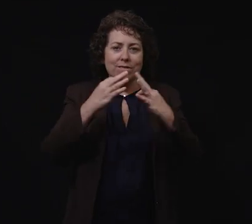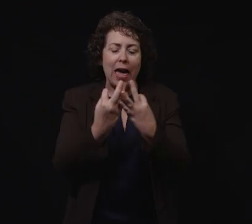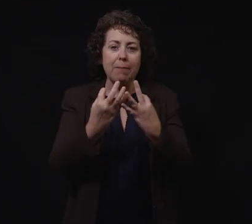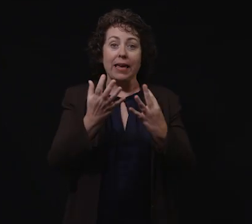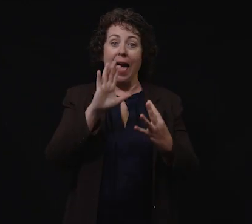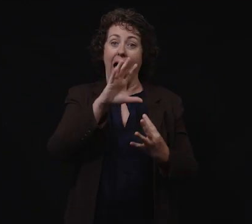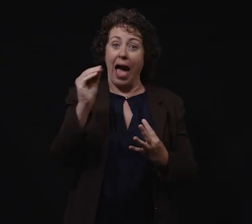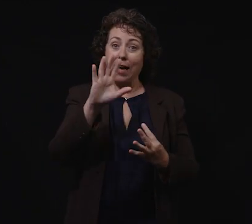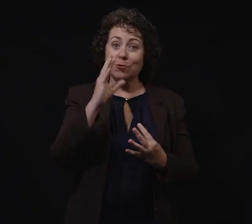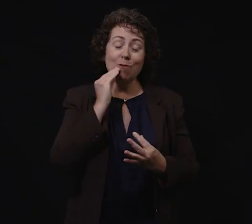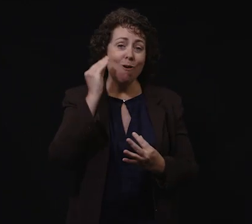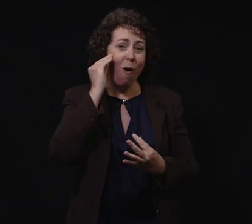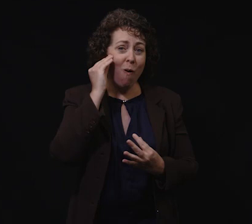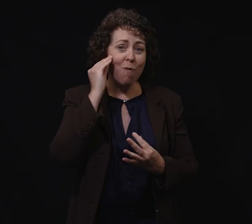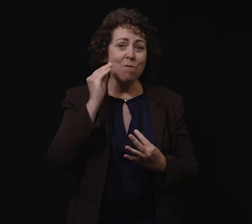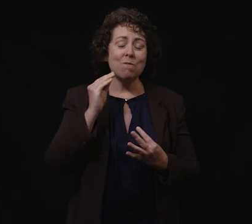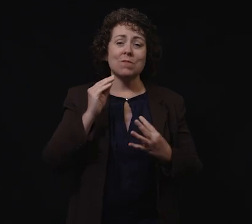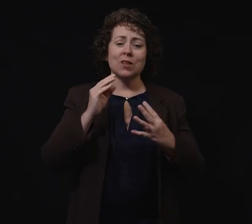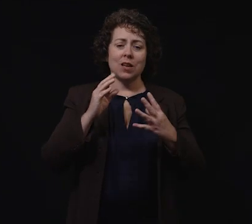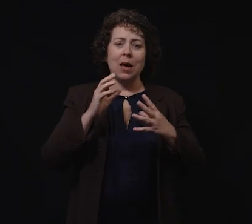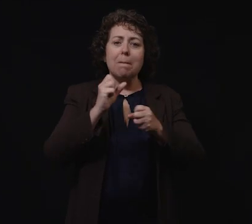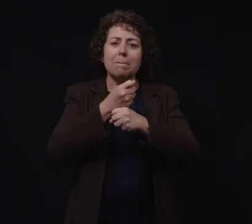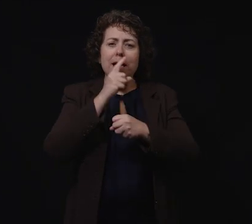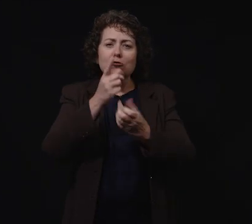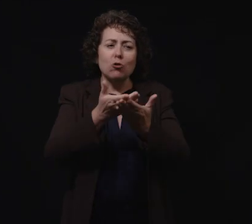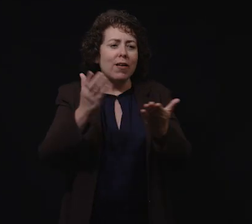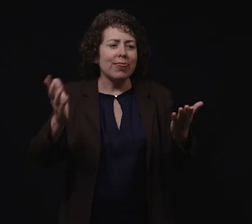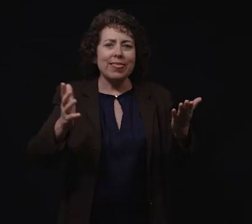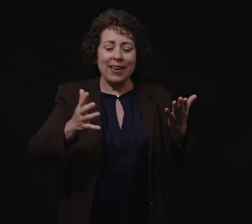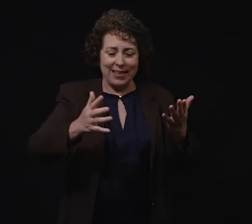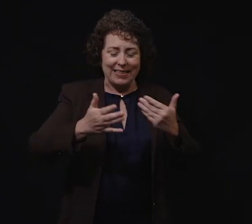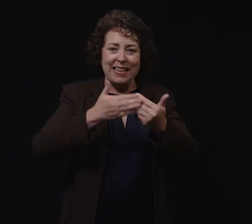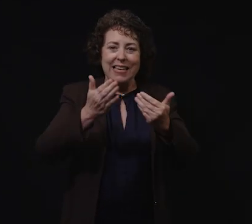Please make sure that you're securing the things around your property bring them in